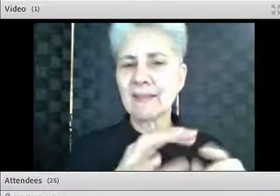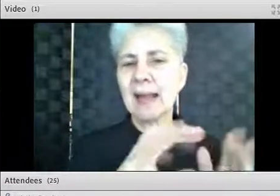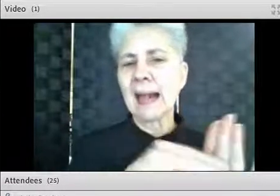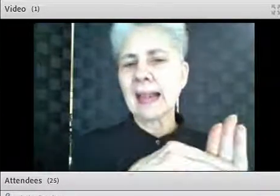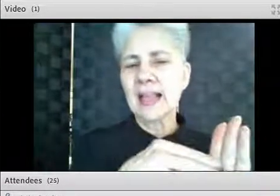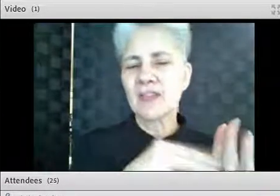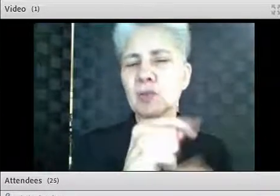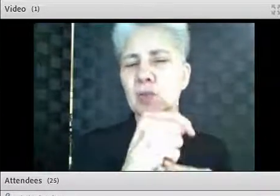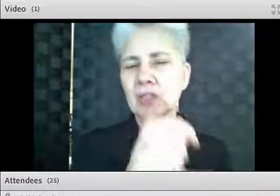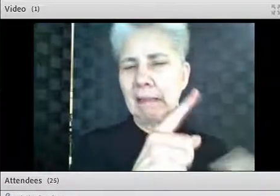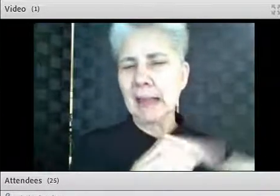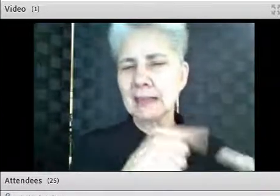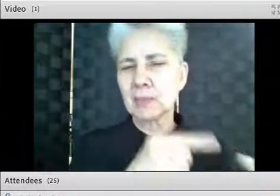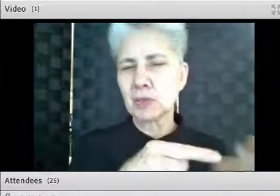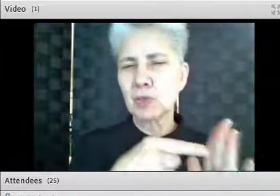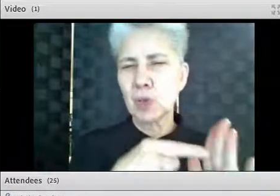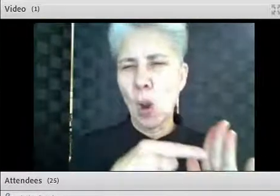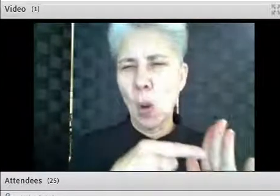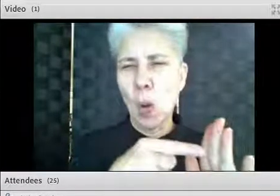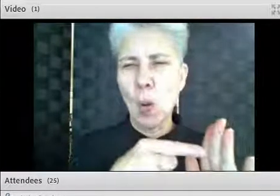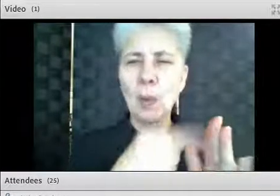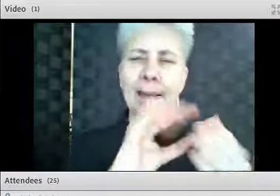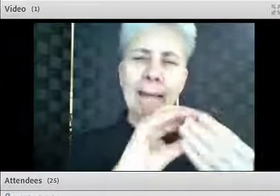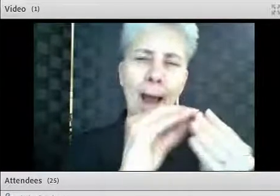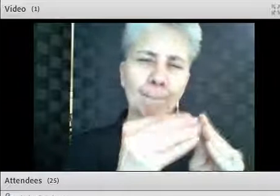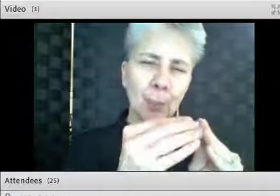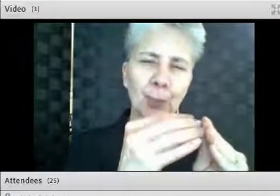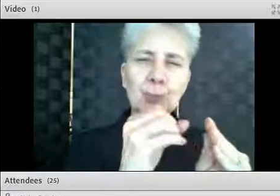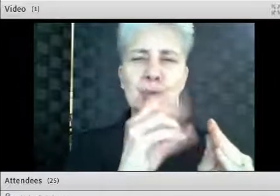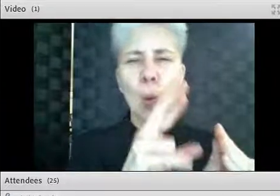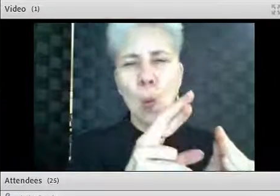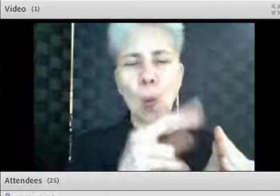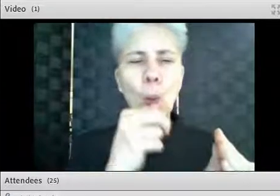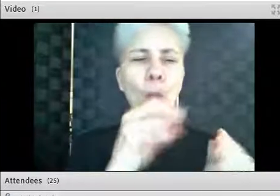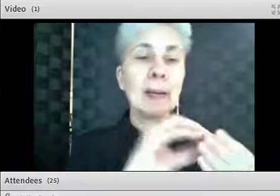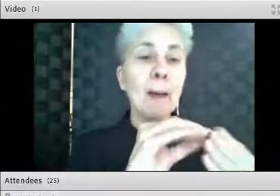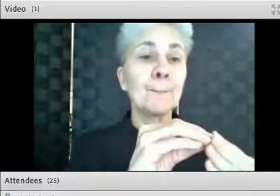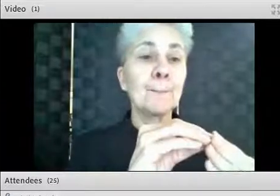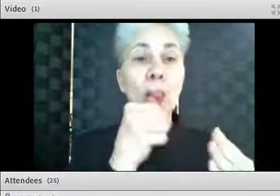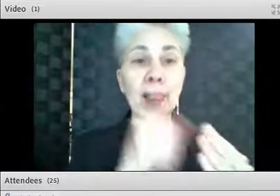either numbers or number-letter combinations, though you see it a little bit more often with,